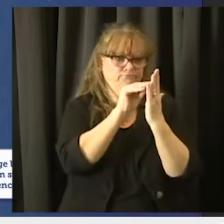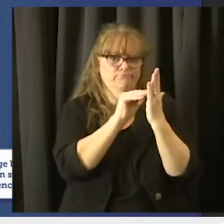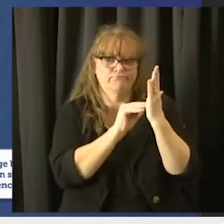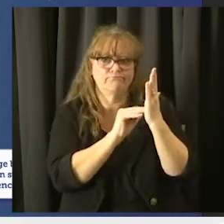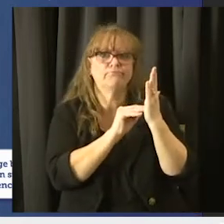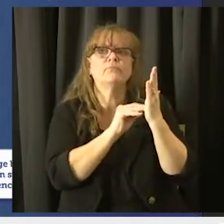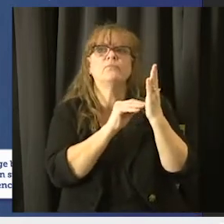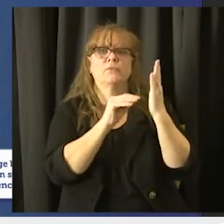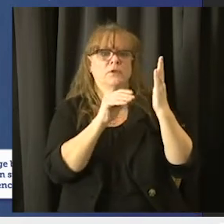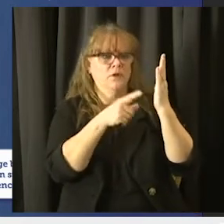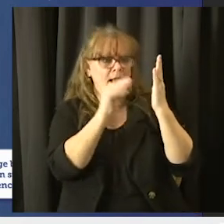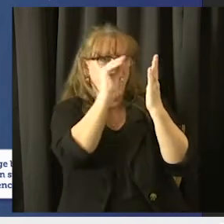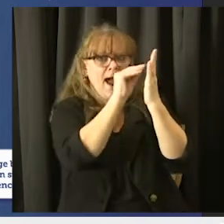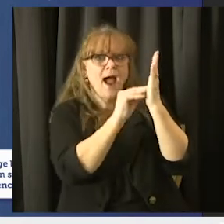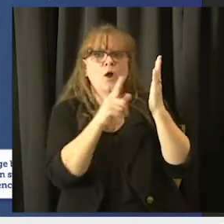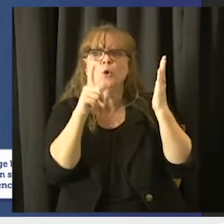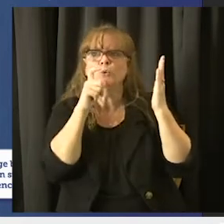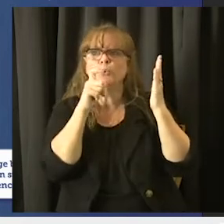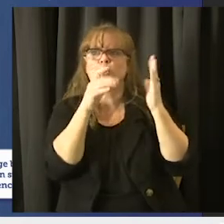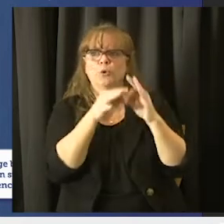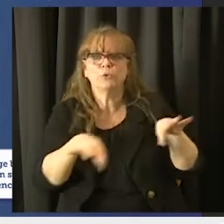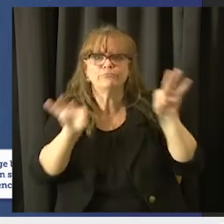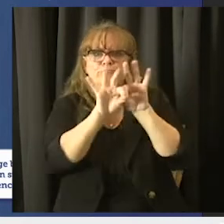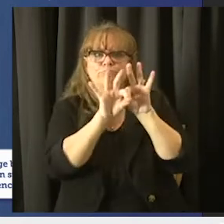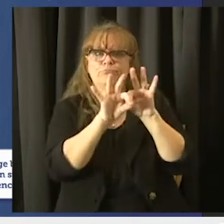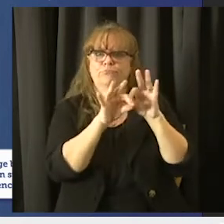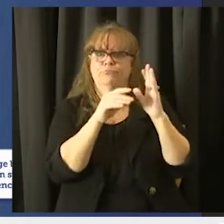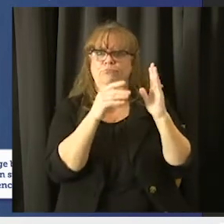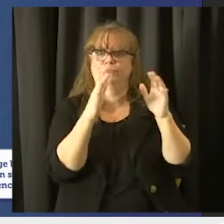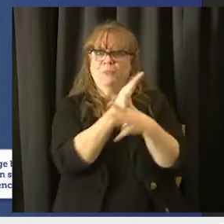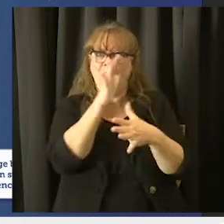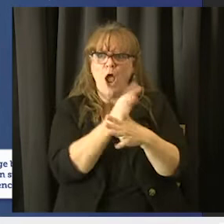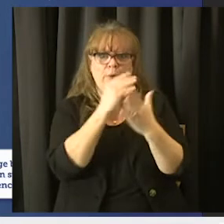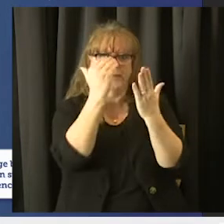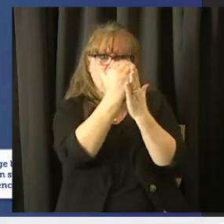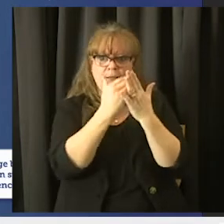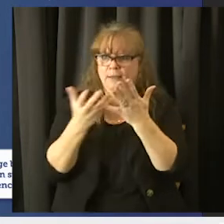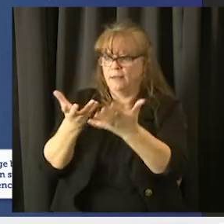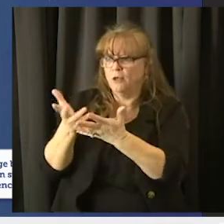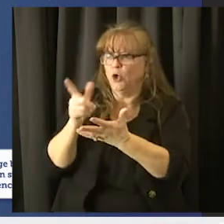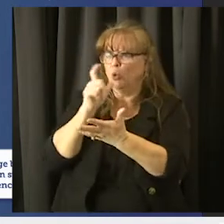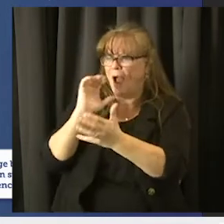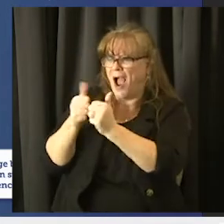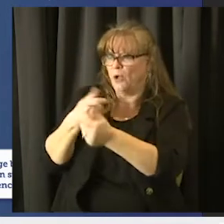knowledge with people uh in the field risking potential exposure to that and also uh direct